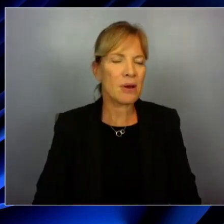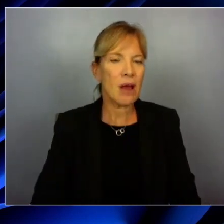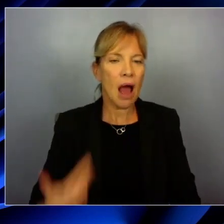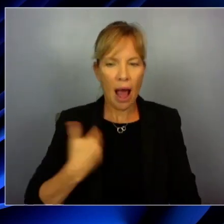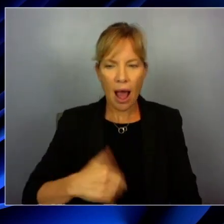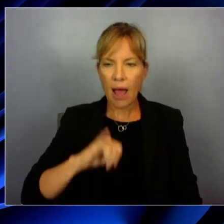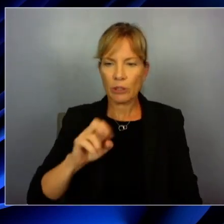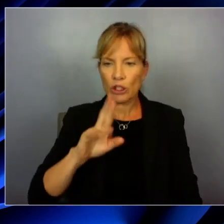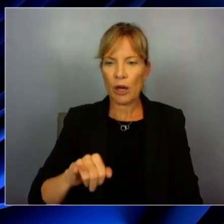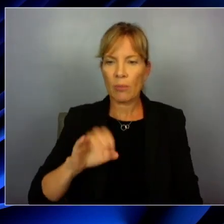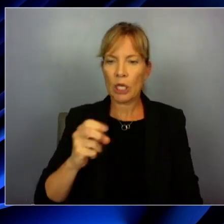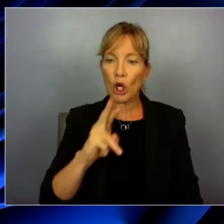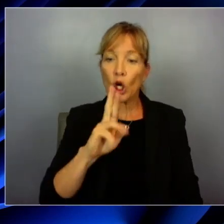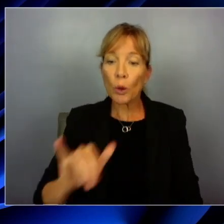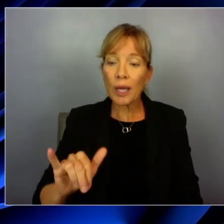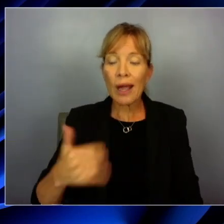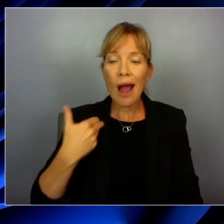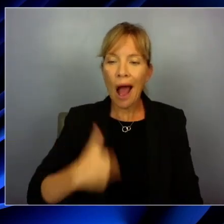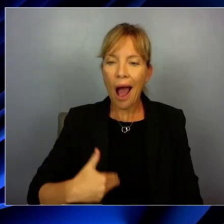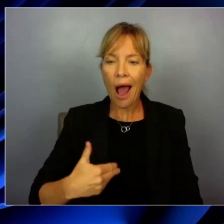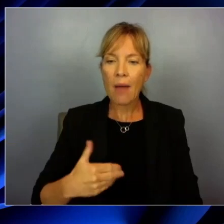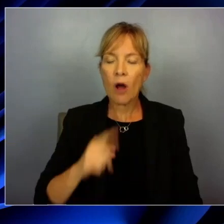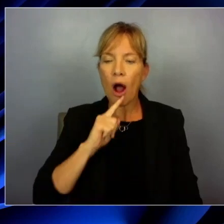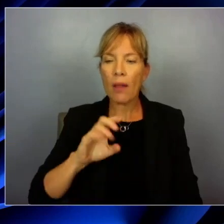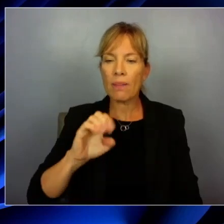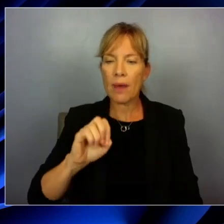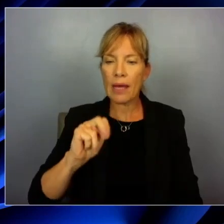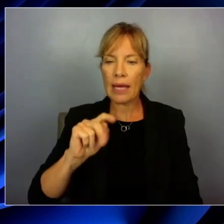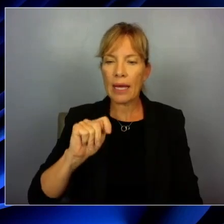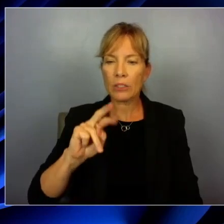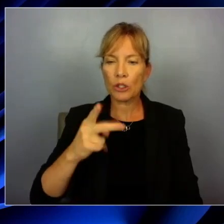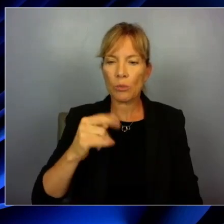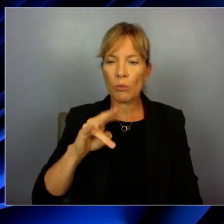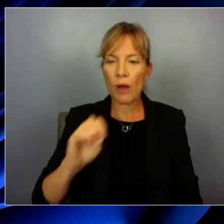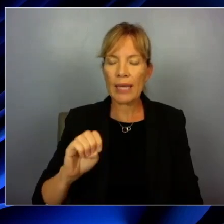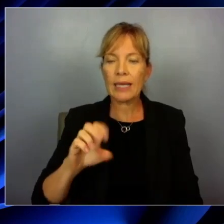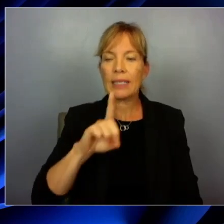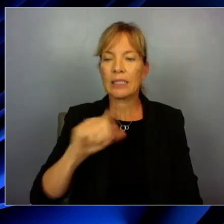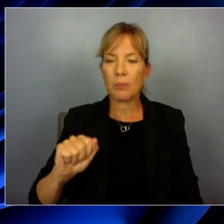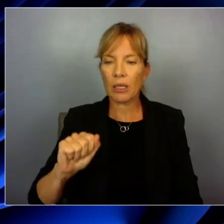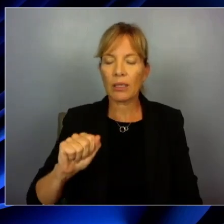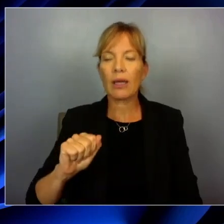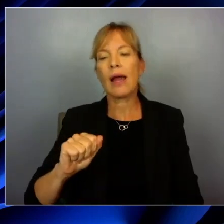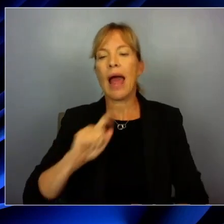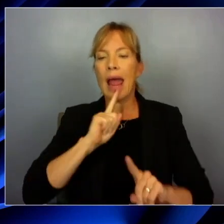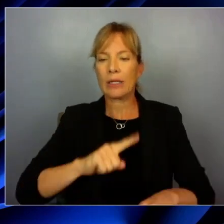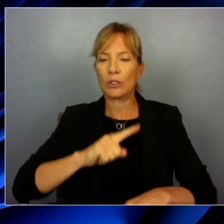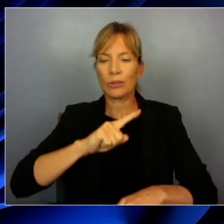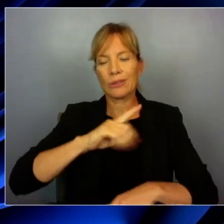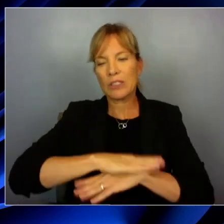I am on the enterprise disability answer desk or EDAD for short. It's kind of a newer role for